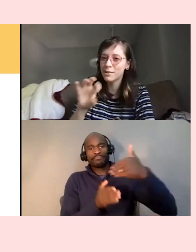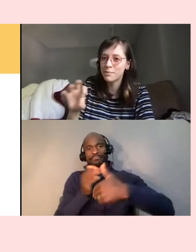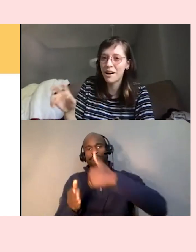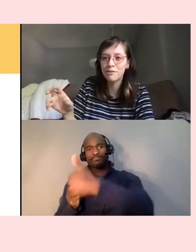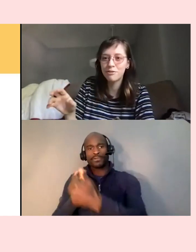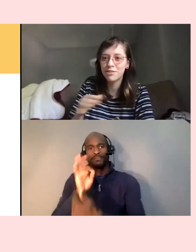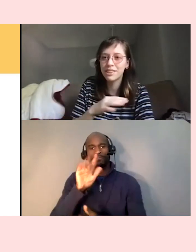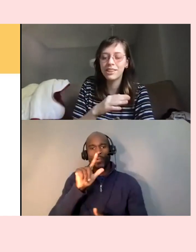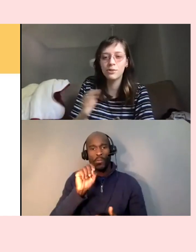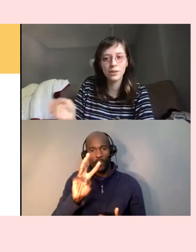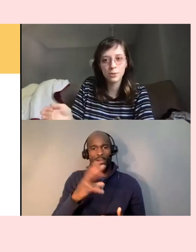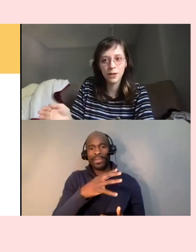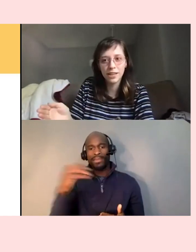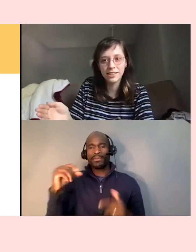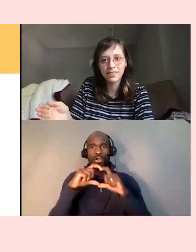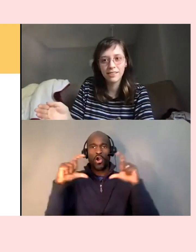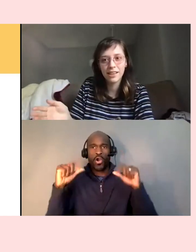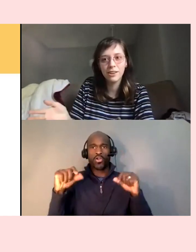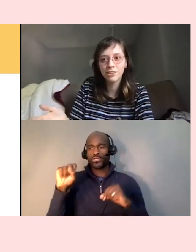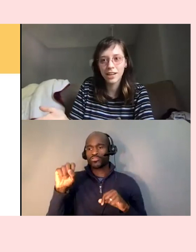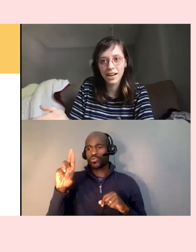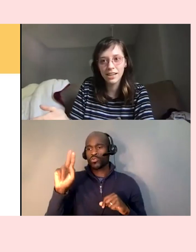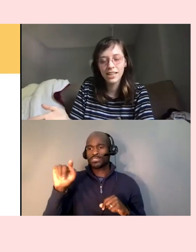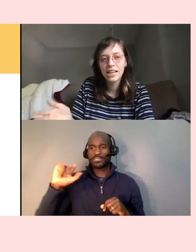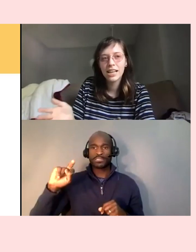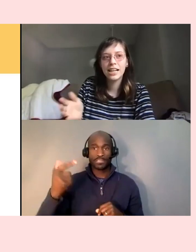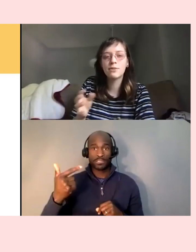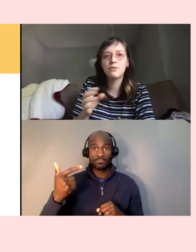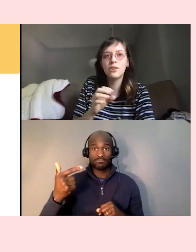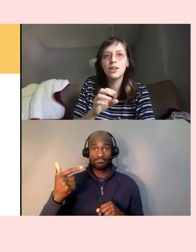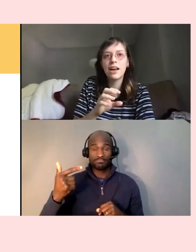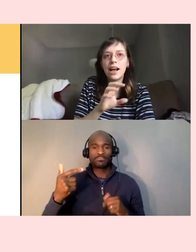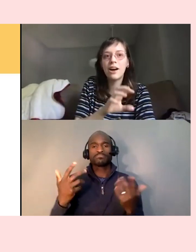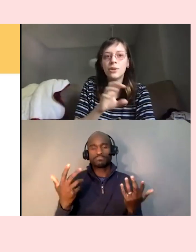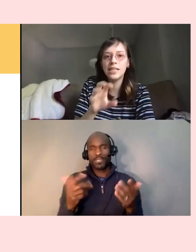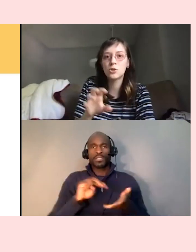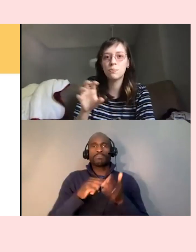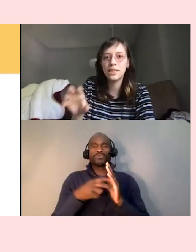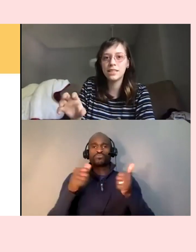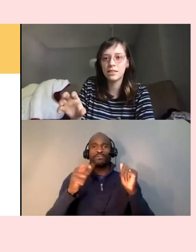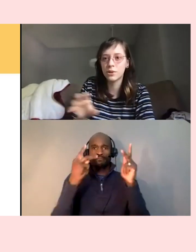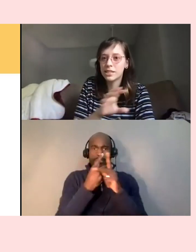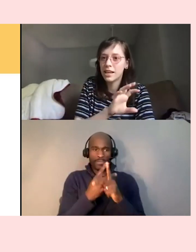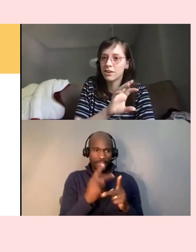of the user experience that you're creating. It's figuring out how each piece is going to